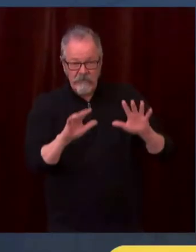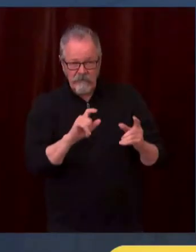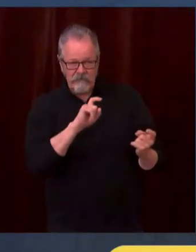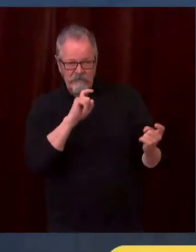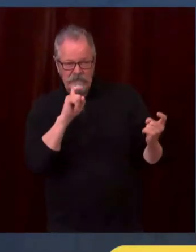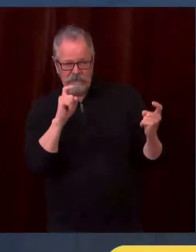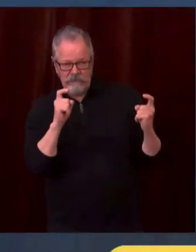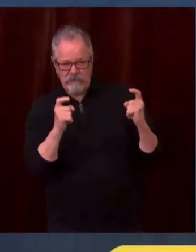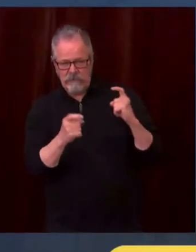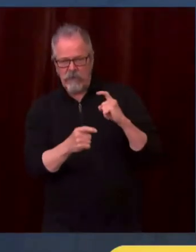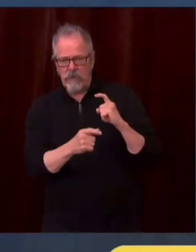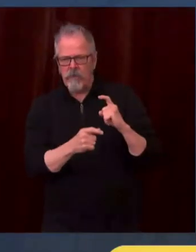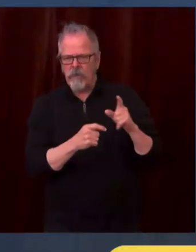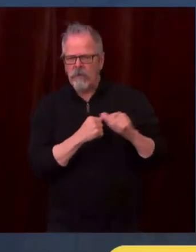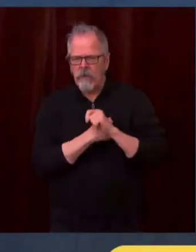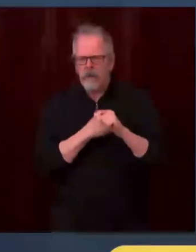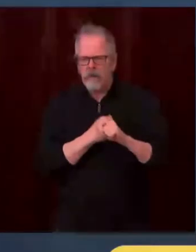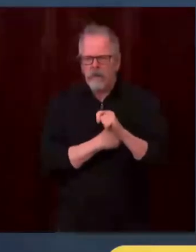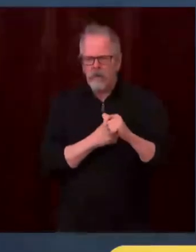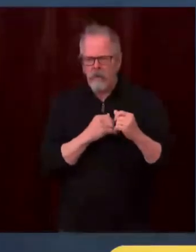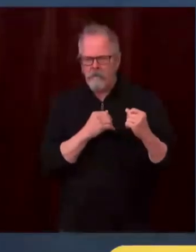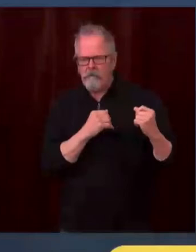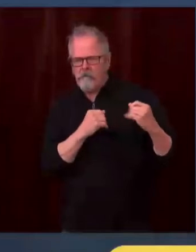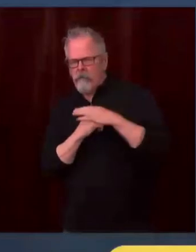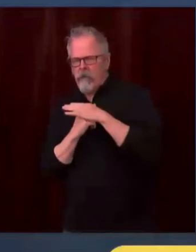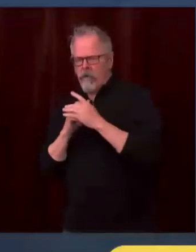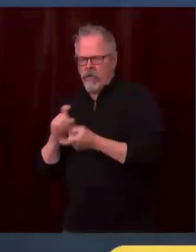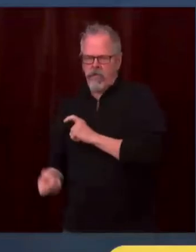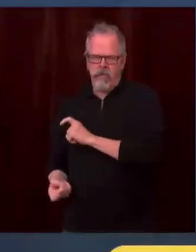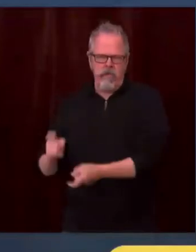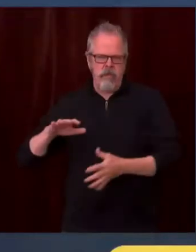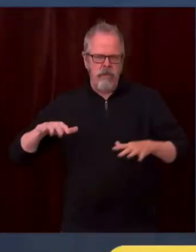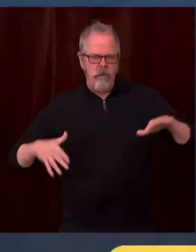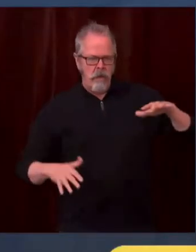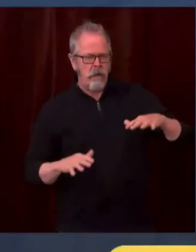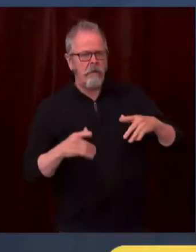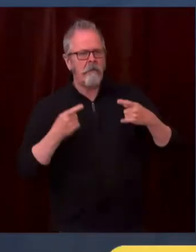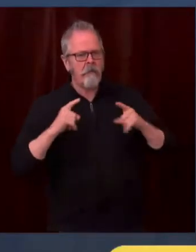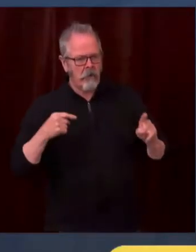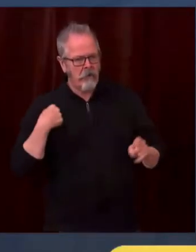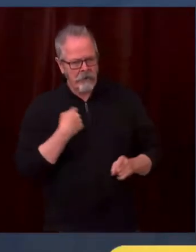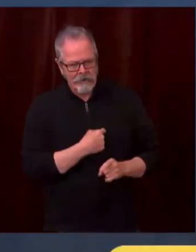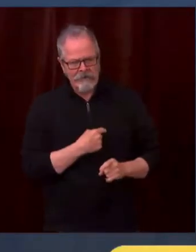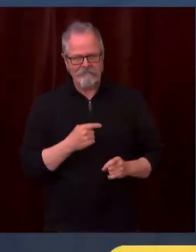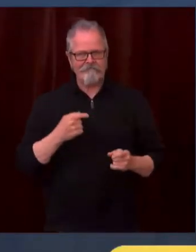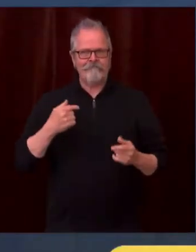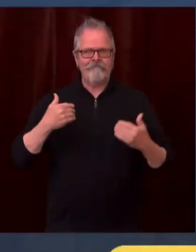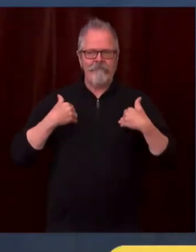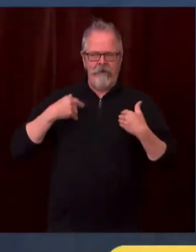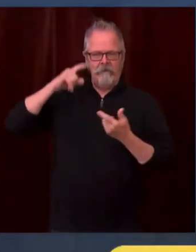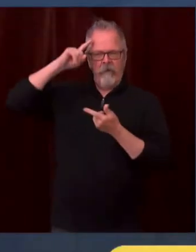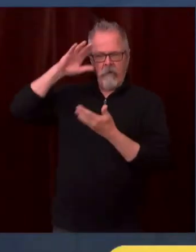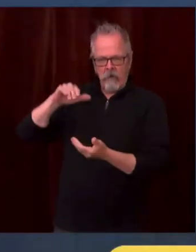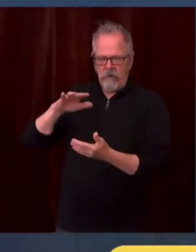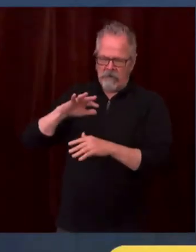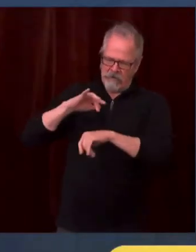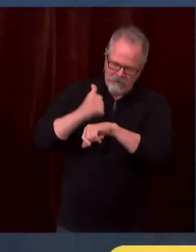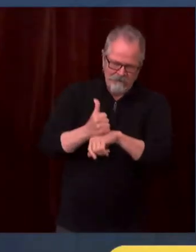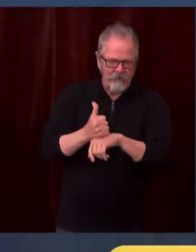that is in part because the Biden administration, mas announced quite a number of measures to attack climate change.